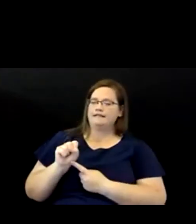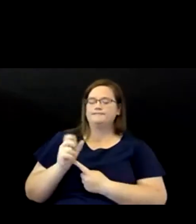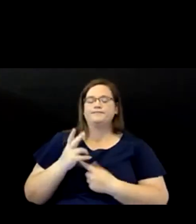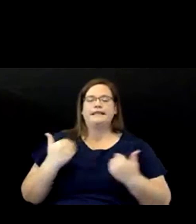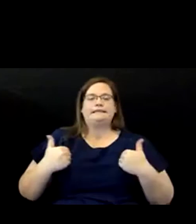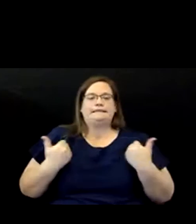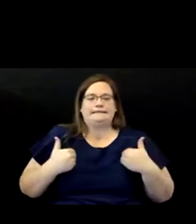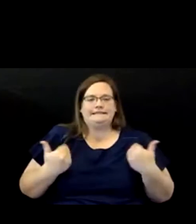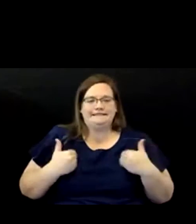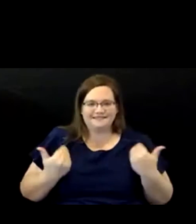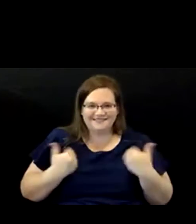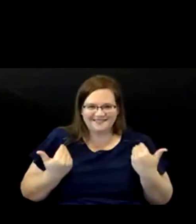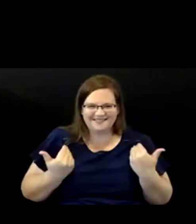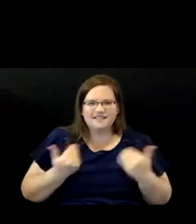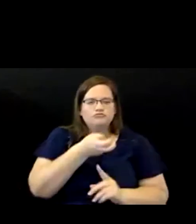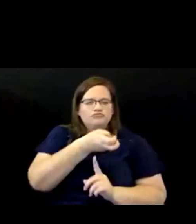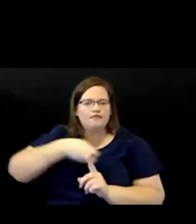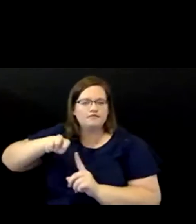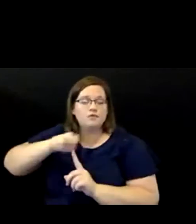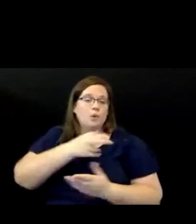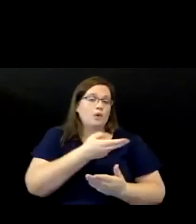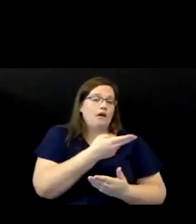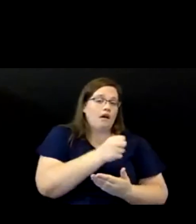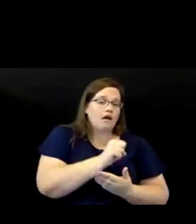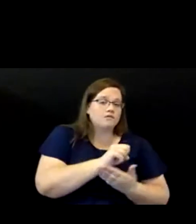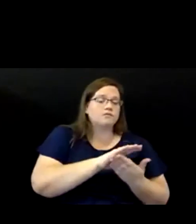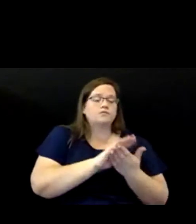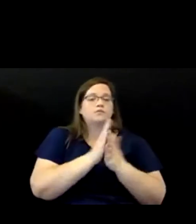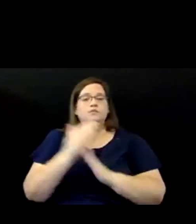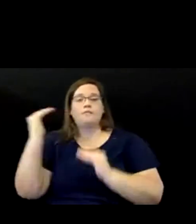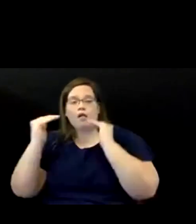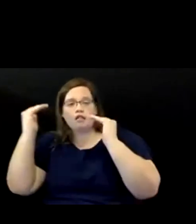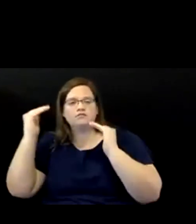teens transitioning from school to adulthood. And that reminds